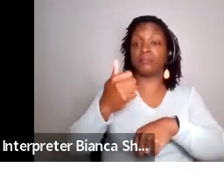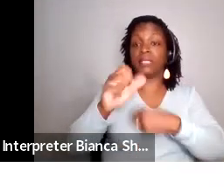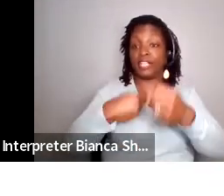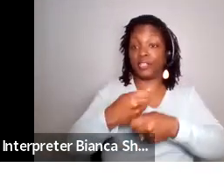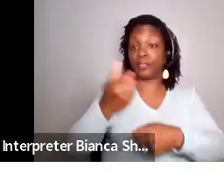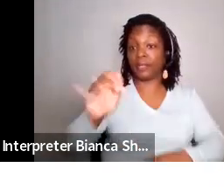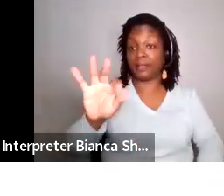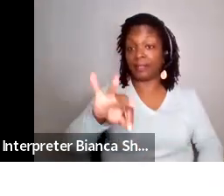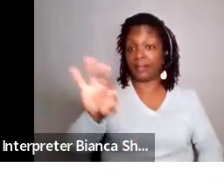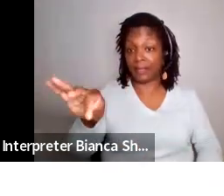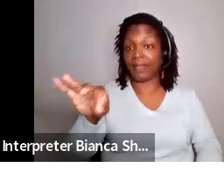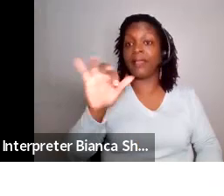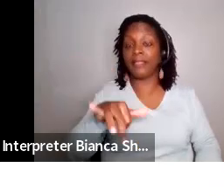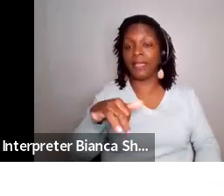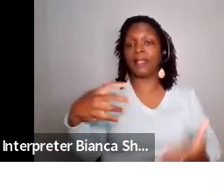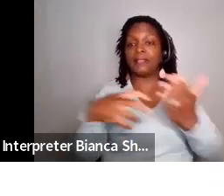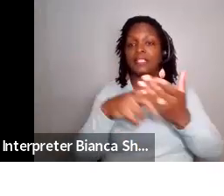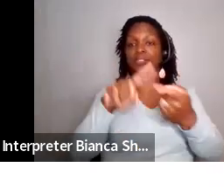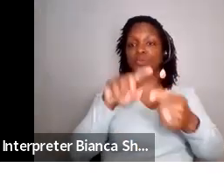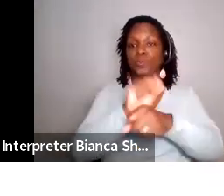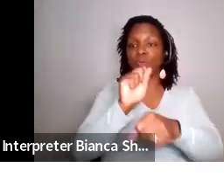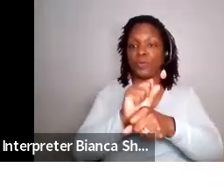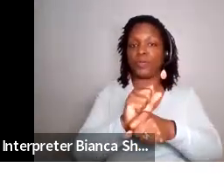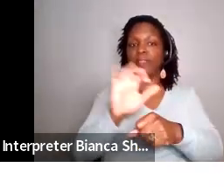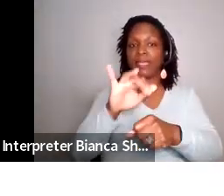As the ticket to work work instead of Improvement Act.